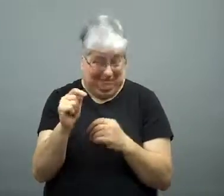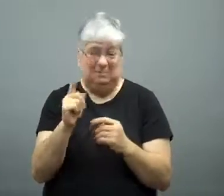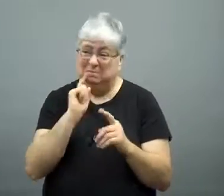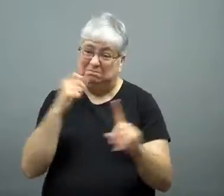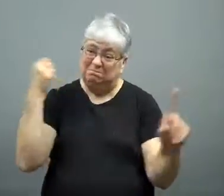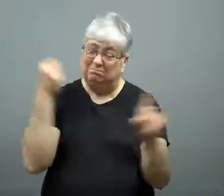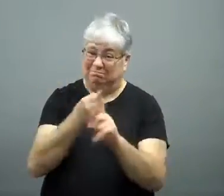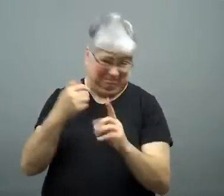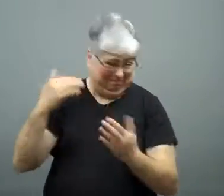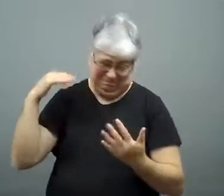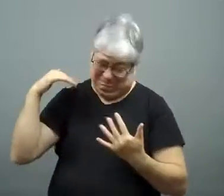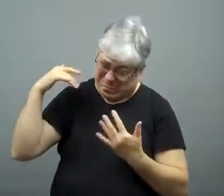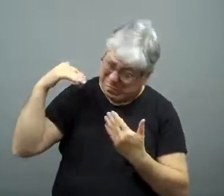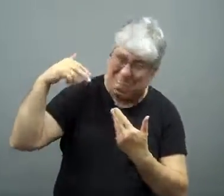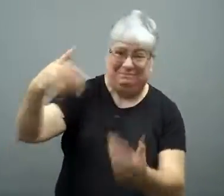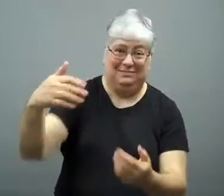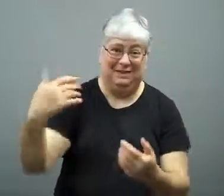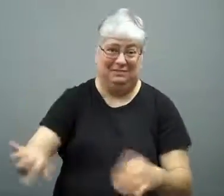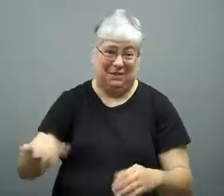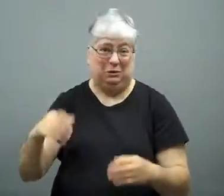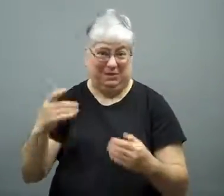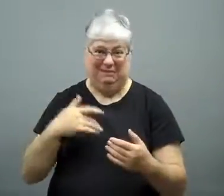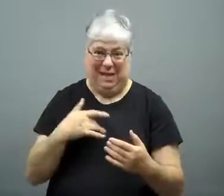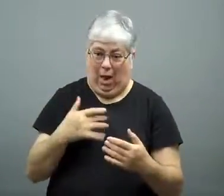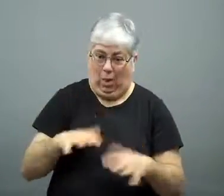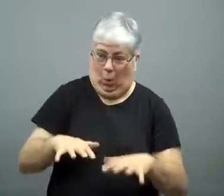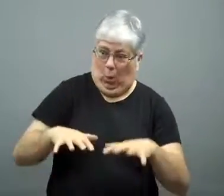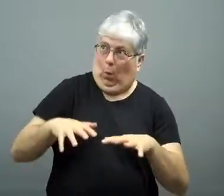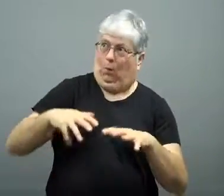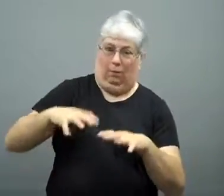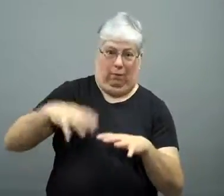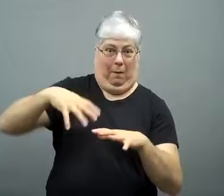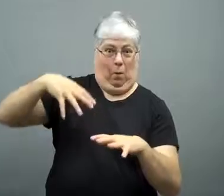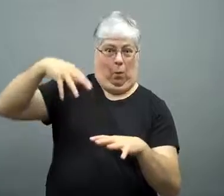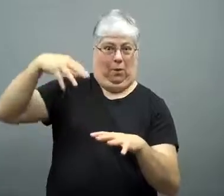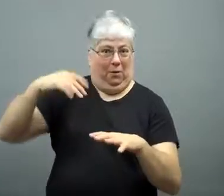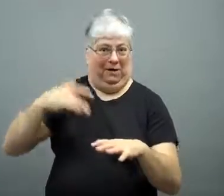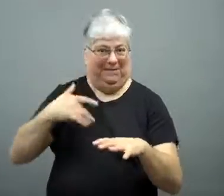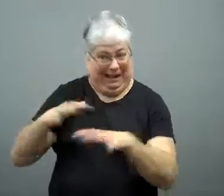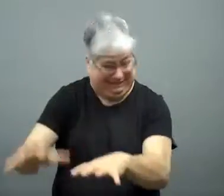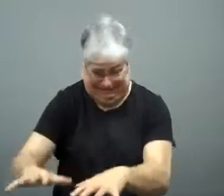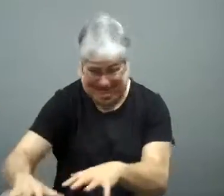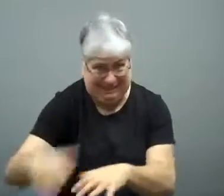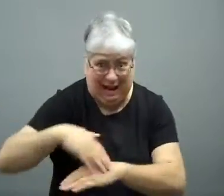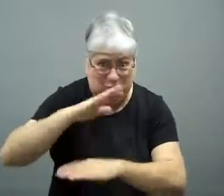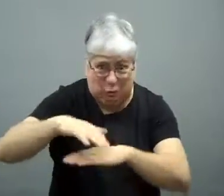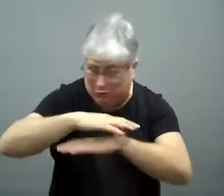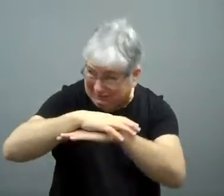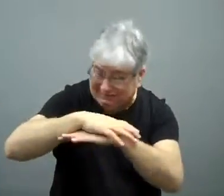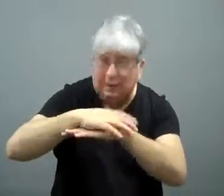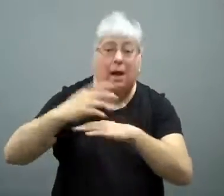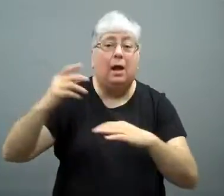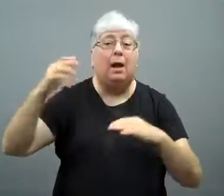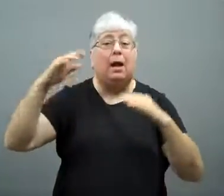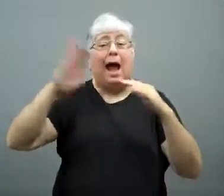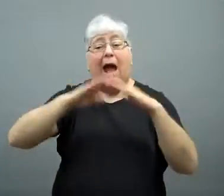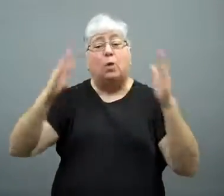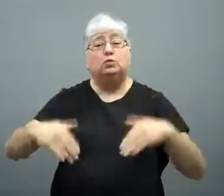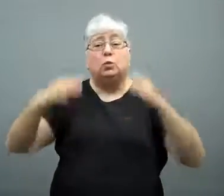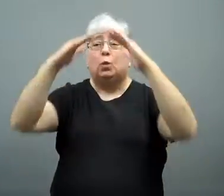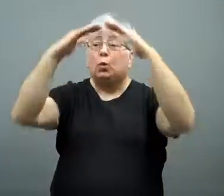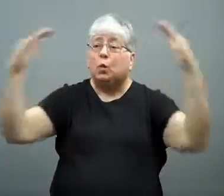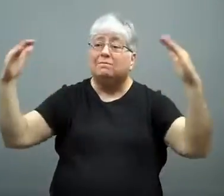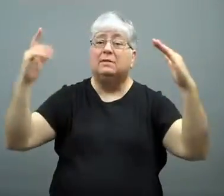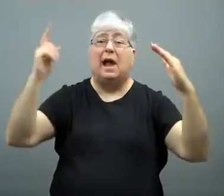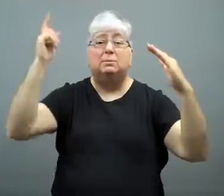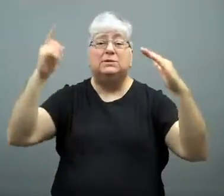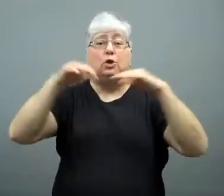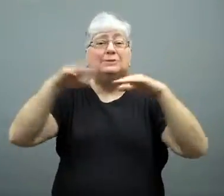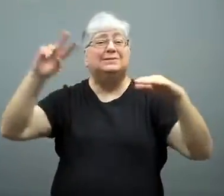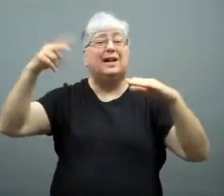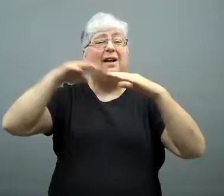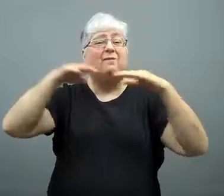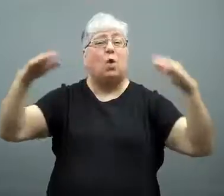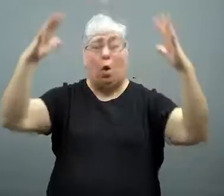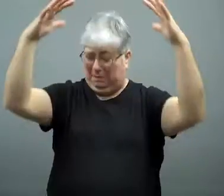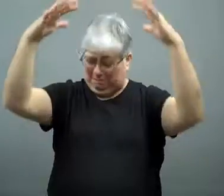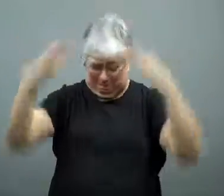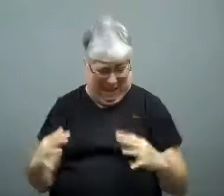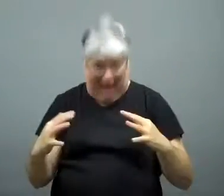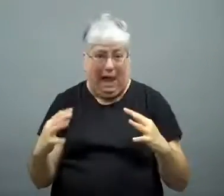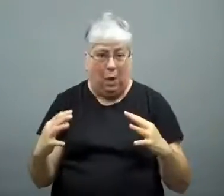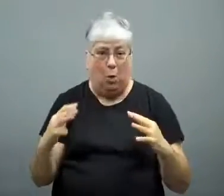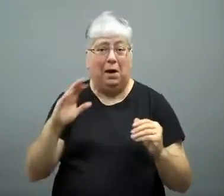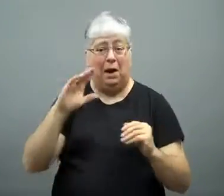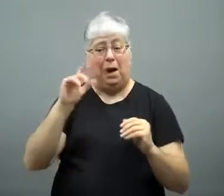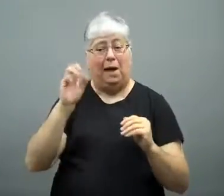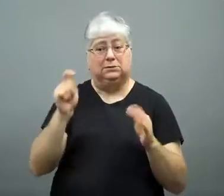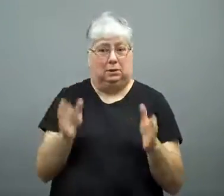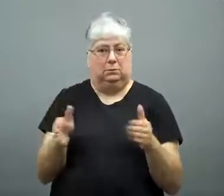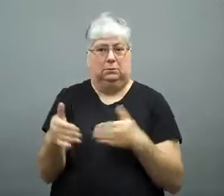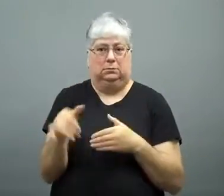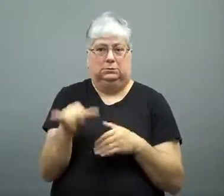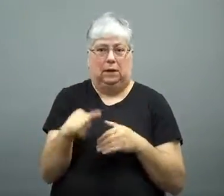When the tornado hit, she could feel the pull, but stayed on top of her kids.